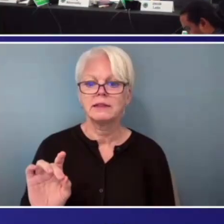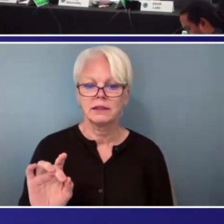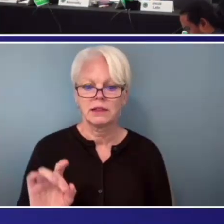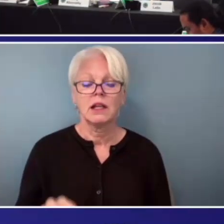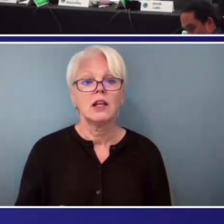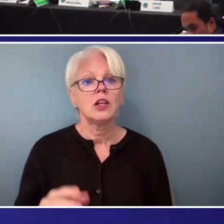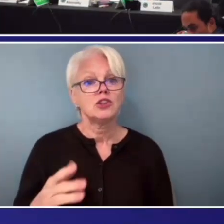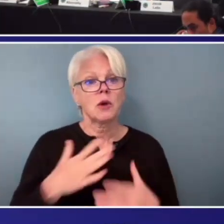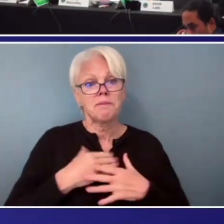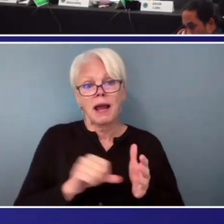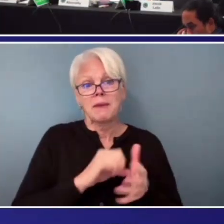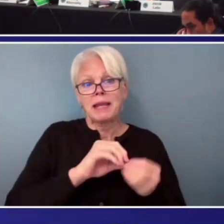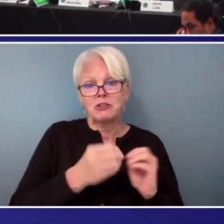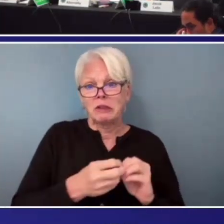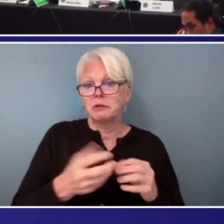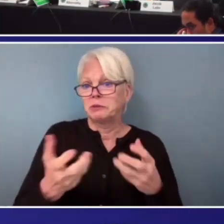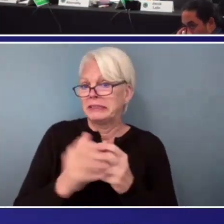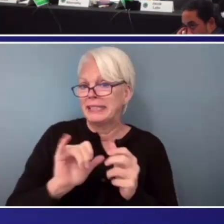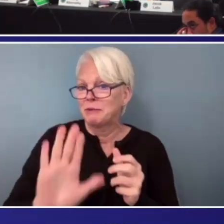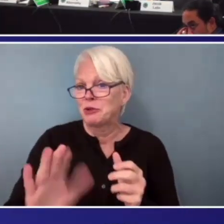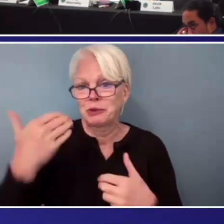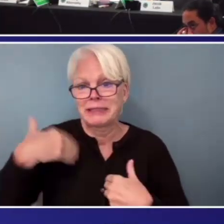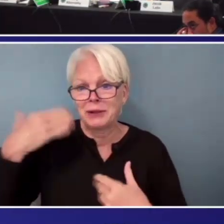page number, but my page number is two.